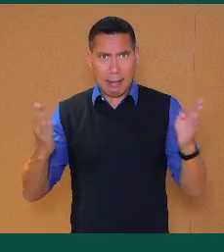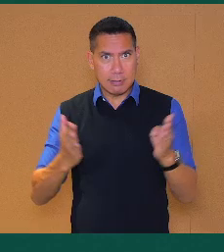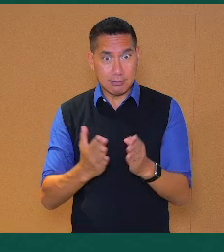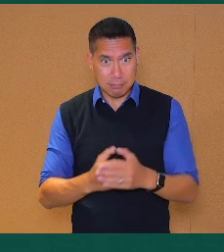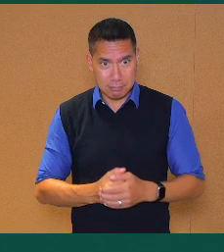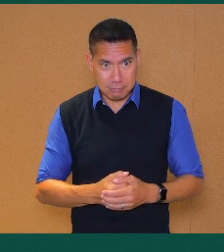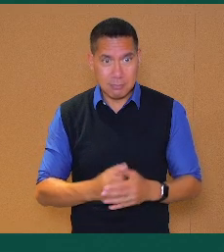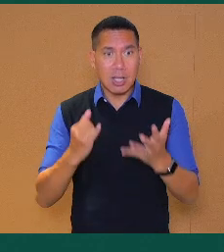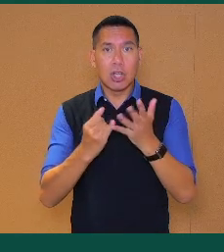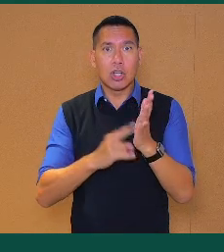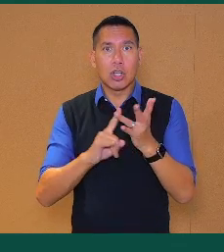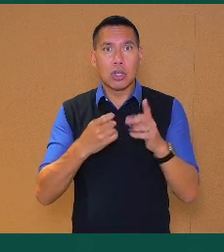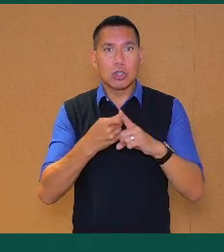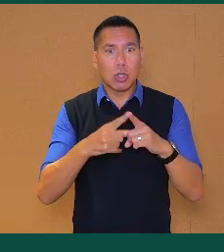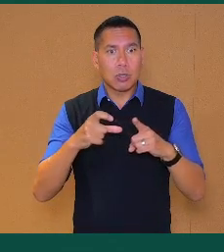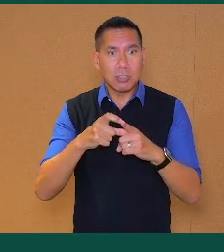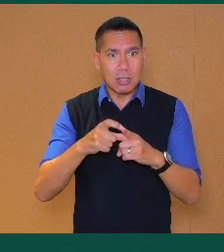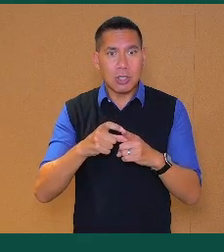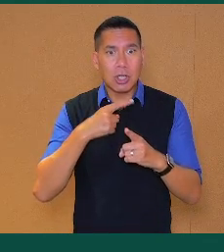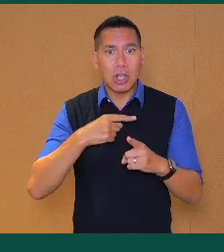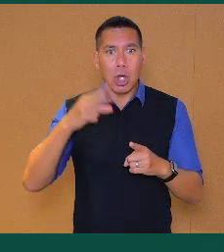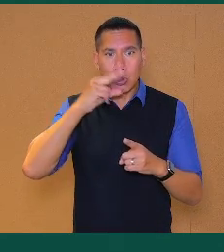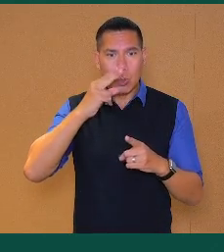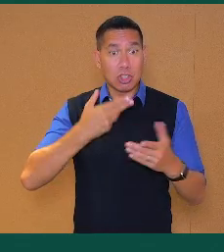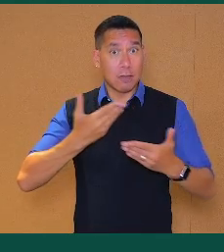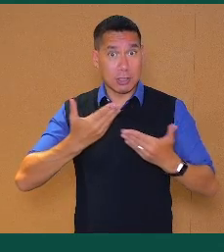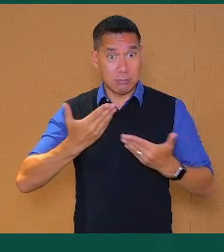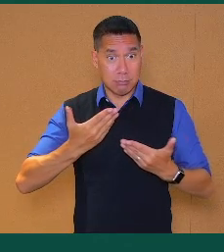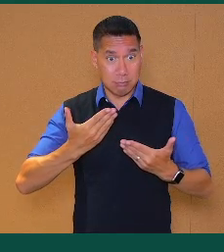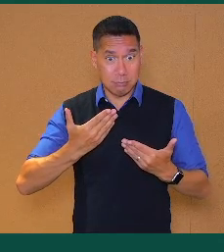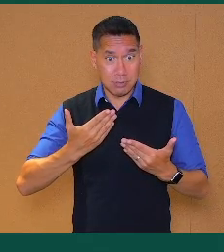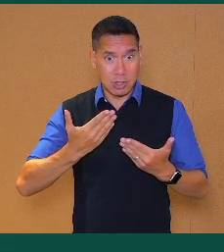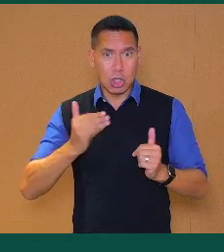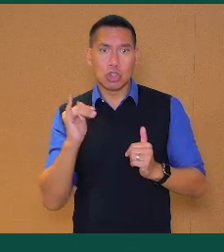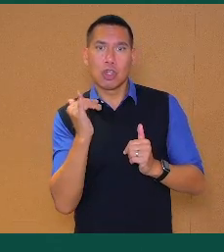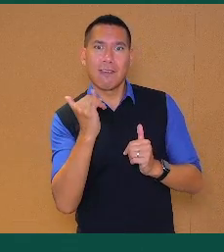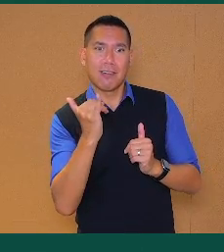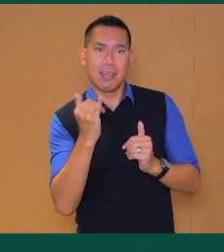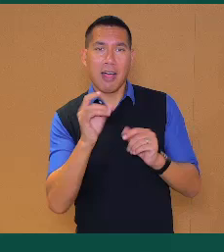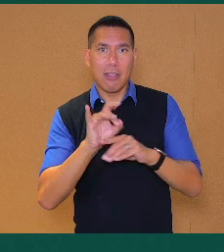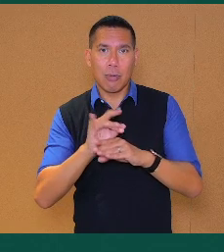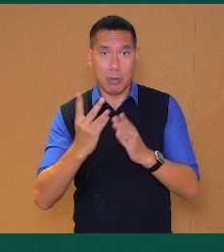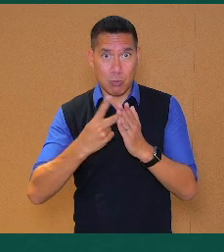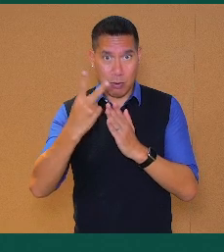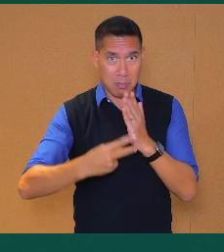Program. STOKED is a youth surf therapy program providing young people from Warrnambool, Moyne and Glenelg with an opportunity